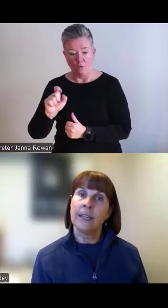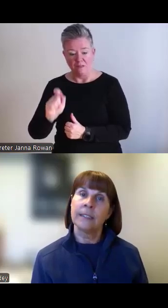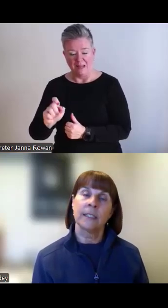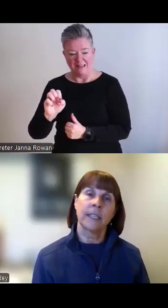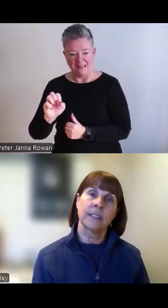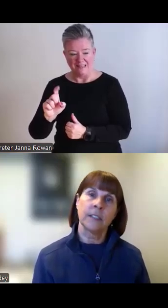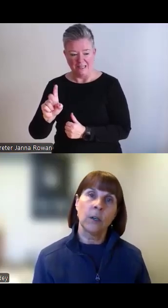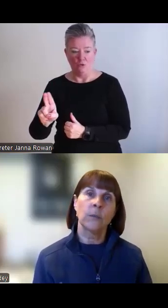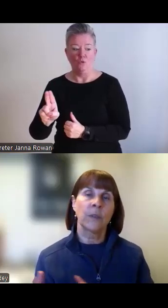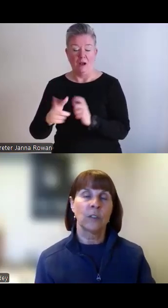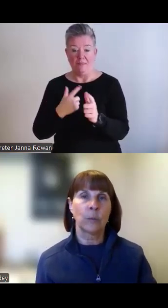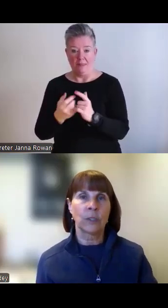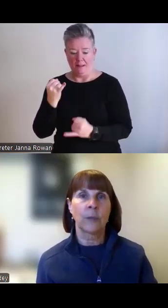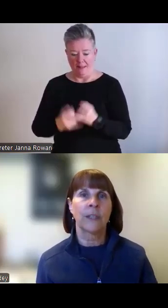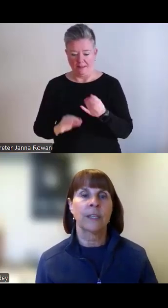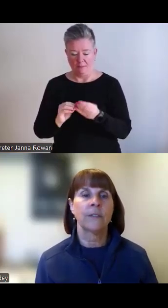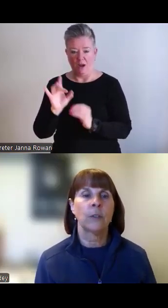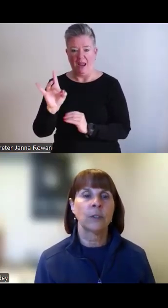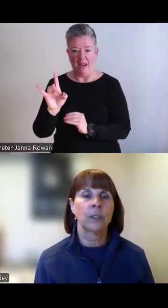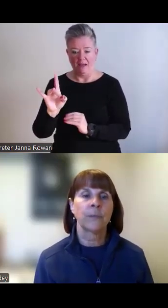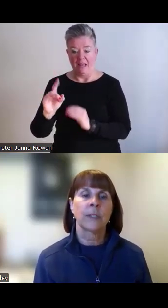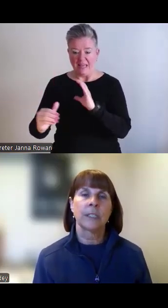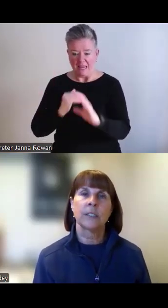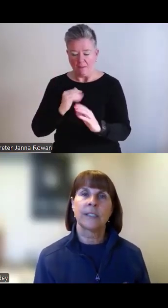And then to let us know that you've put something in the folder,